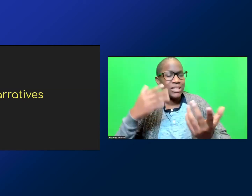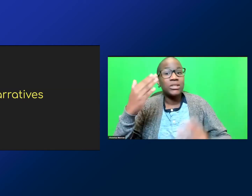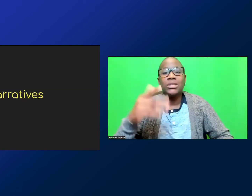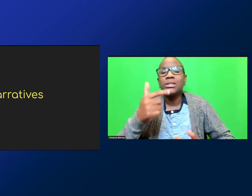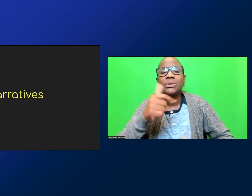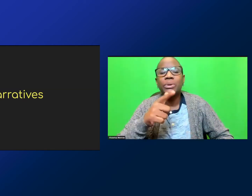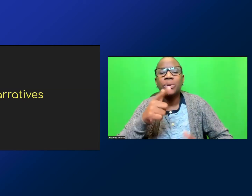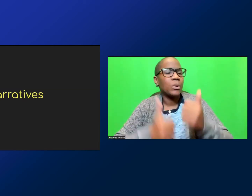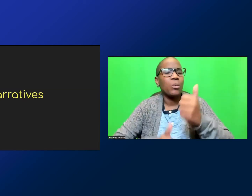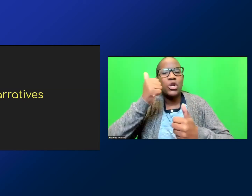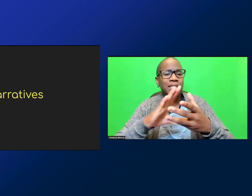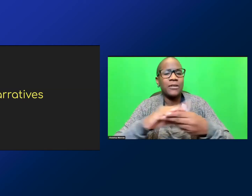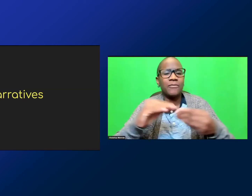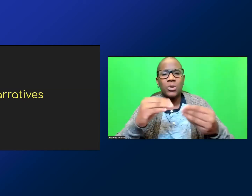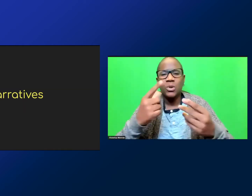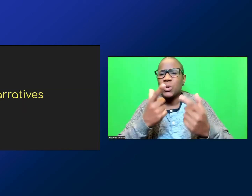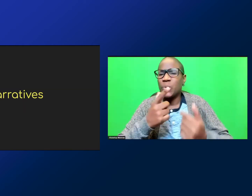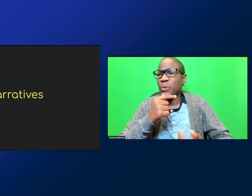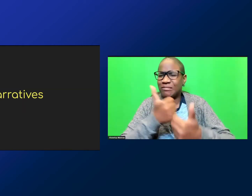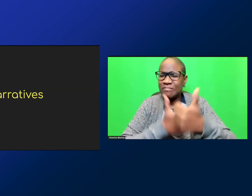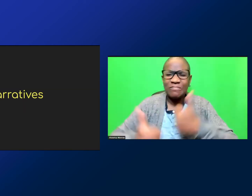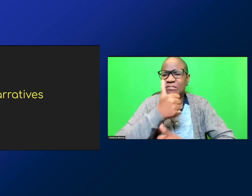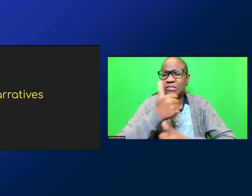who is the narrative talking about and i put this question to you now